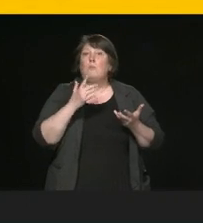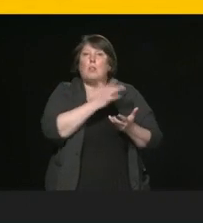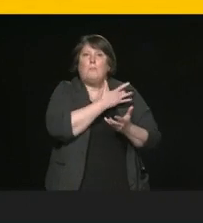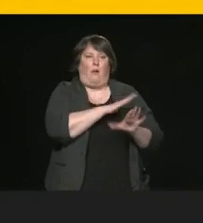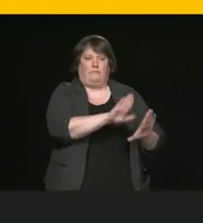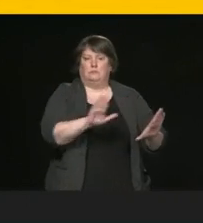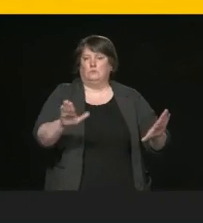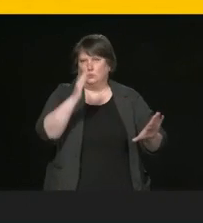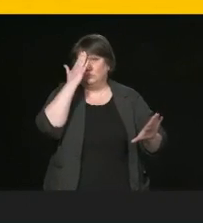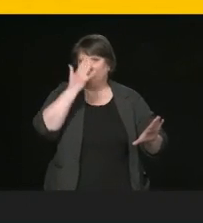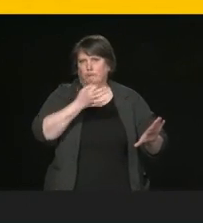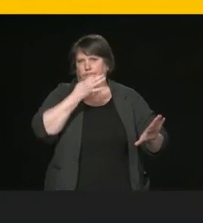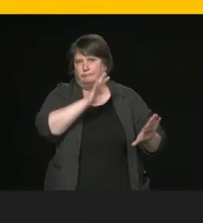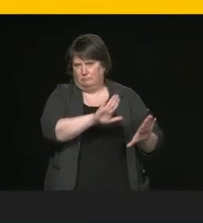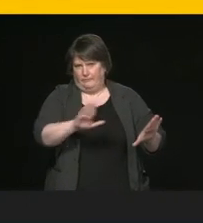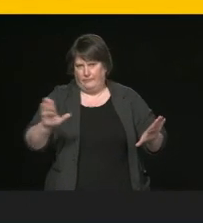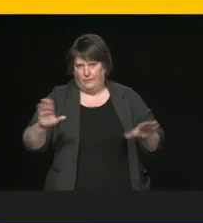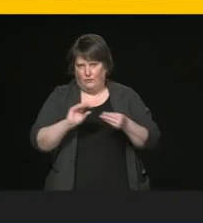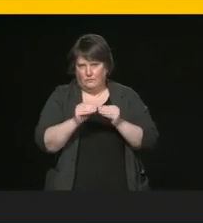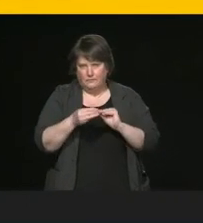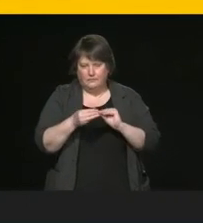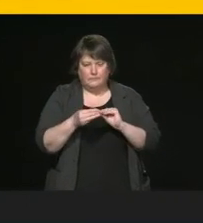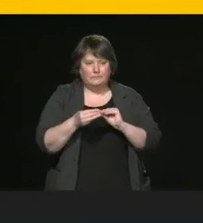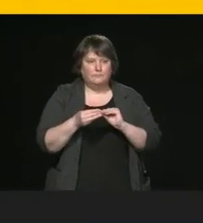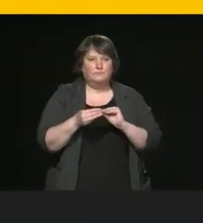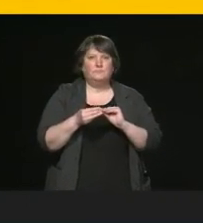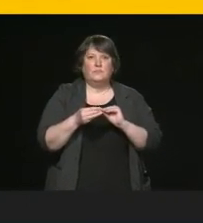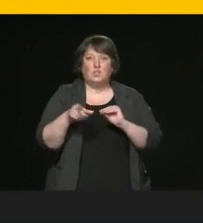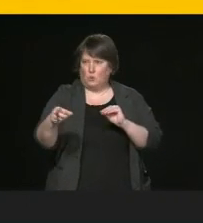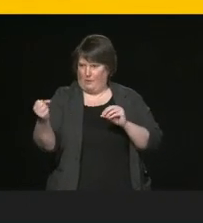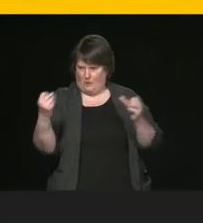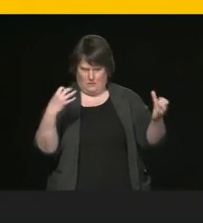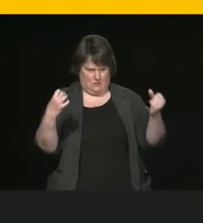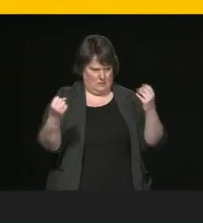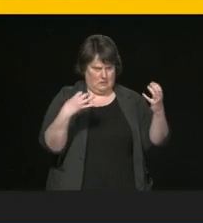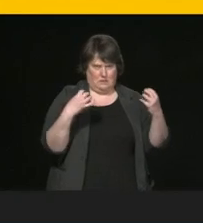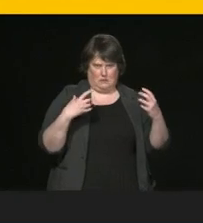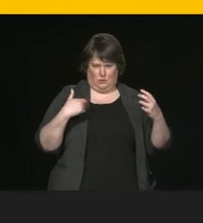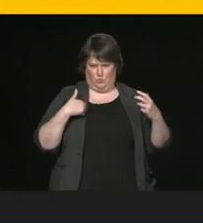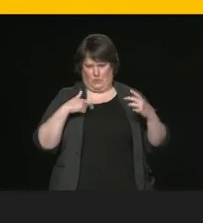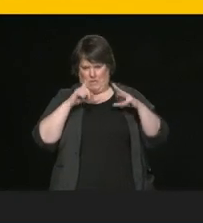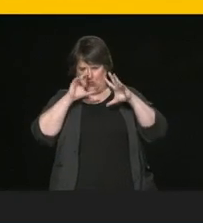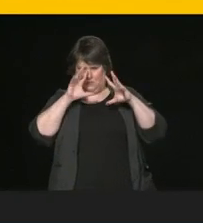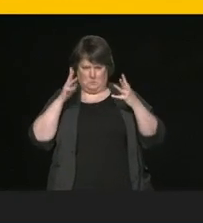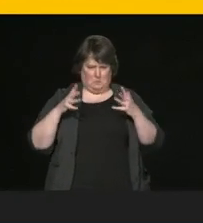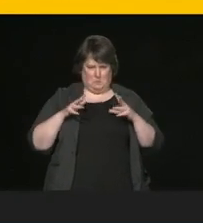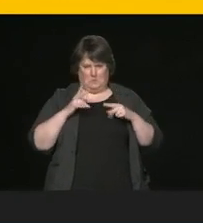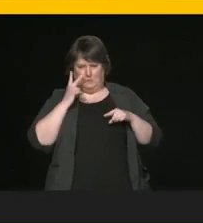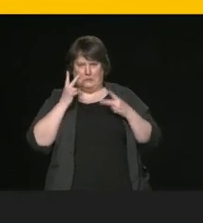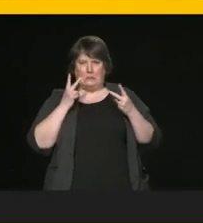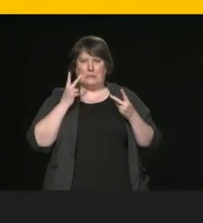MORE DETAILED INFORMATION ON. AFTER PROVINCES HAVE PROVIDED US